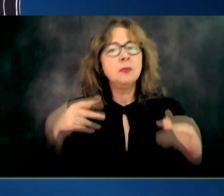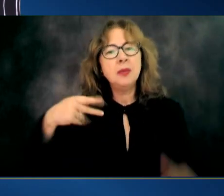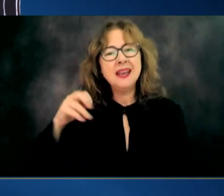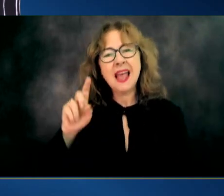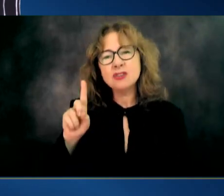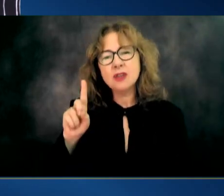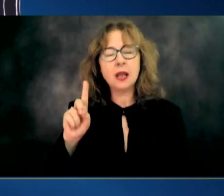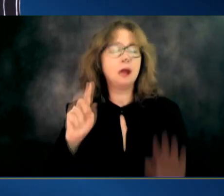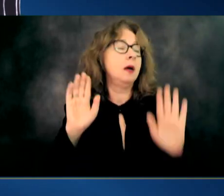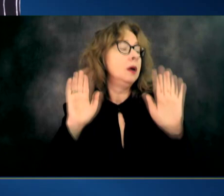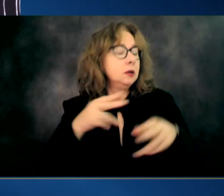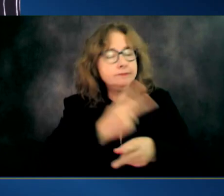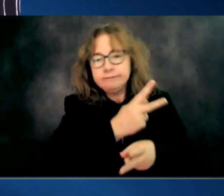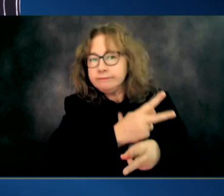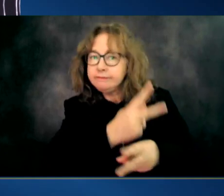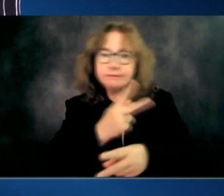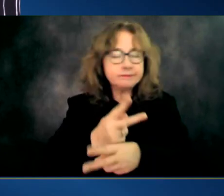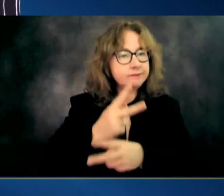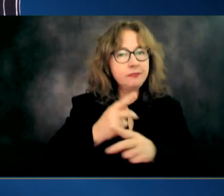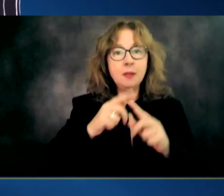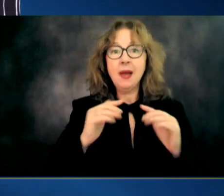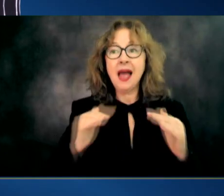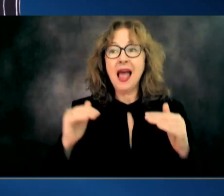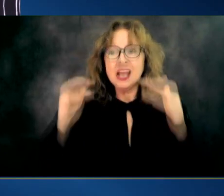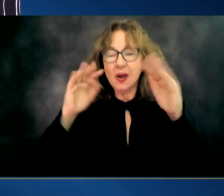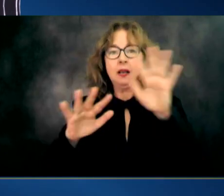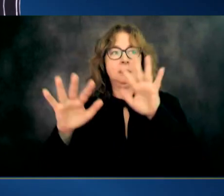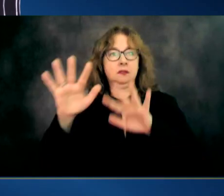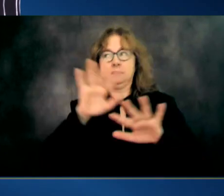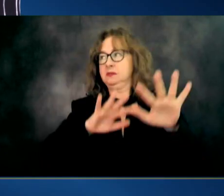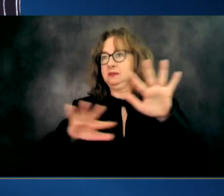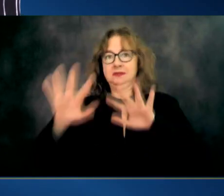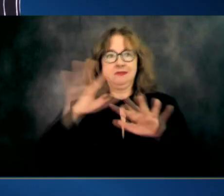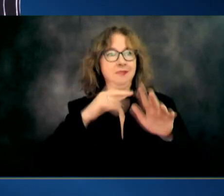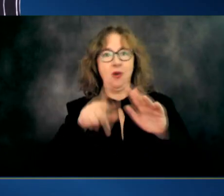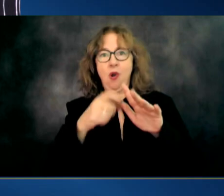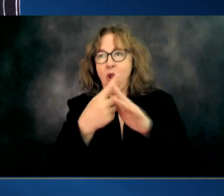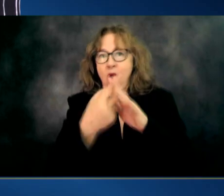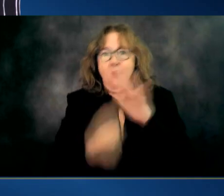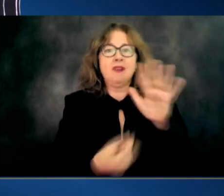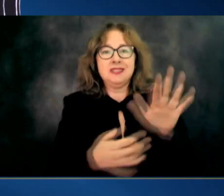care, you kind of get lost in the shuffle. And if you're so used to something and your health care